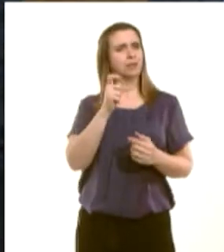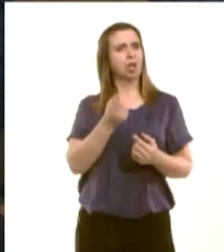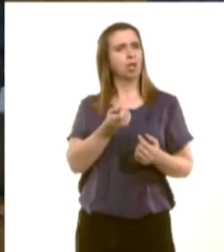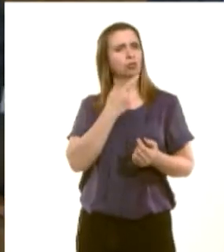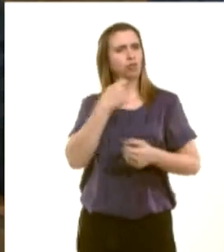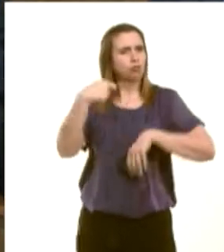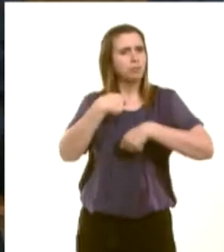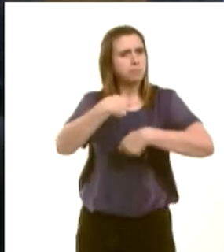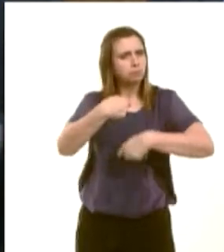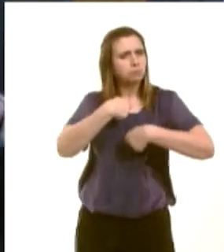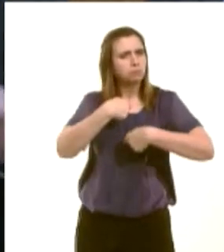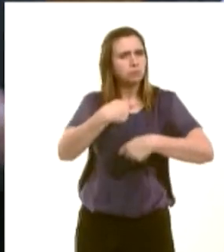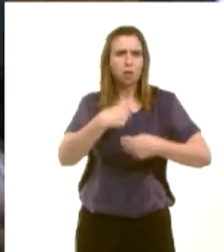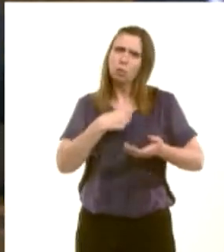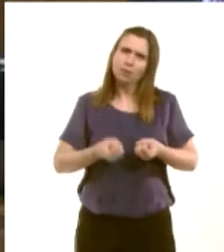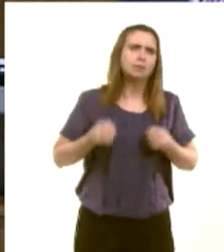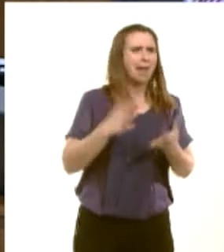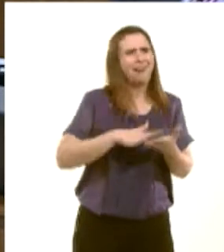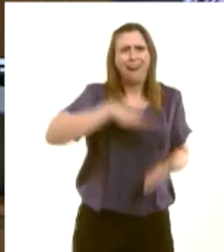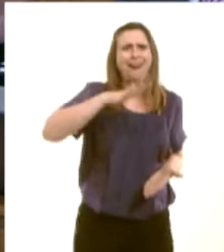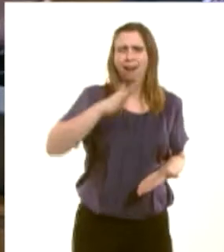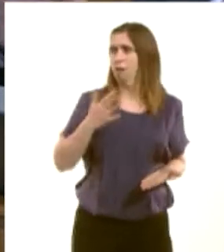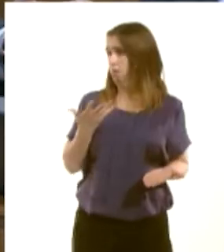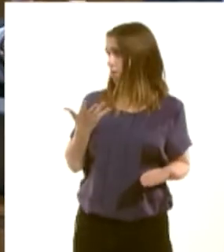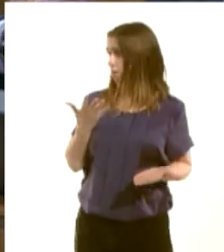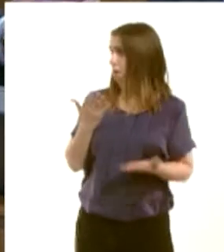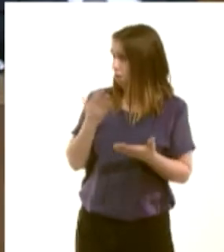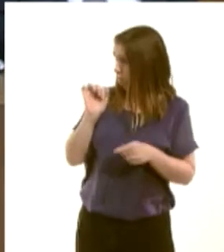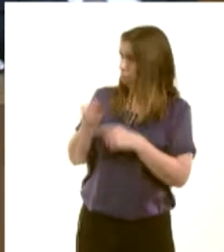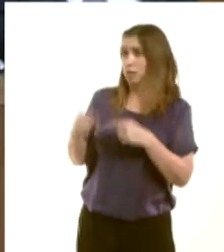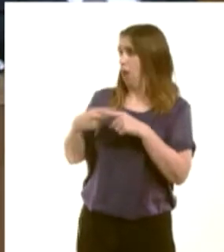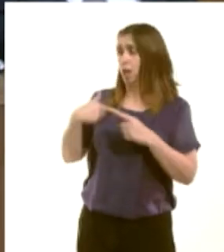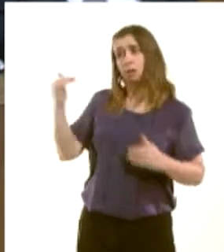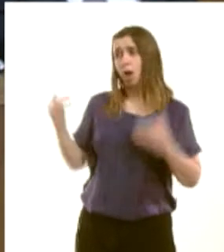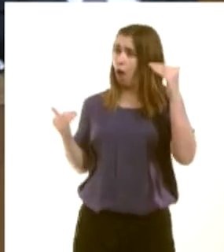on cancer treatment per head in Wales than is the case in England. That much is true.